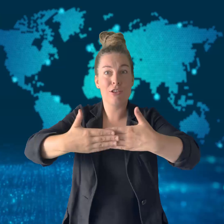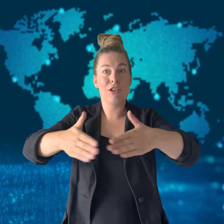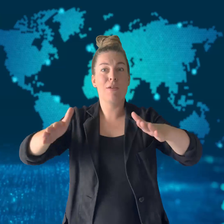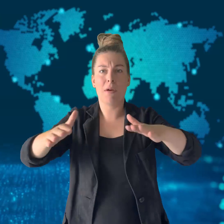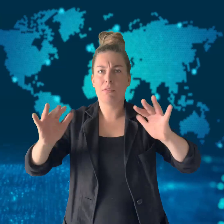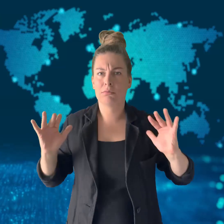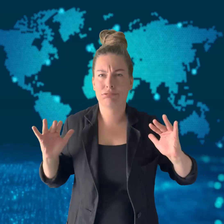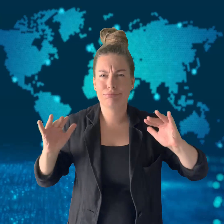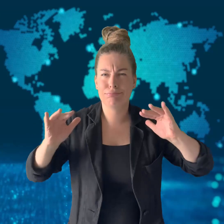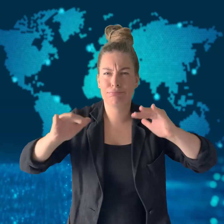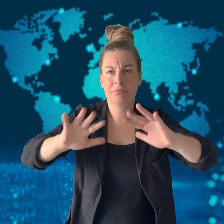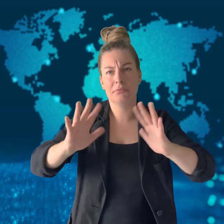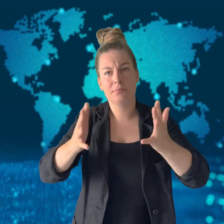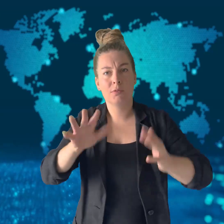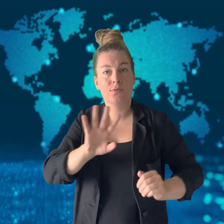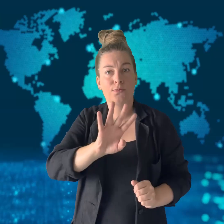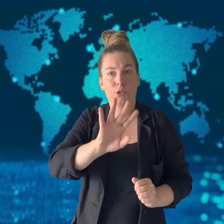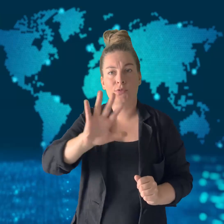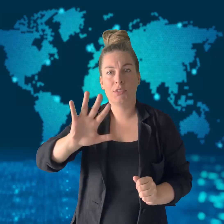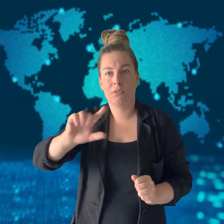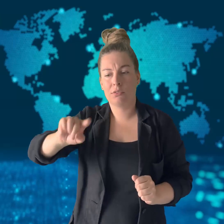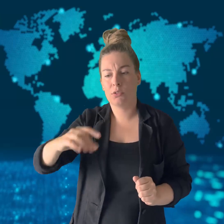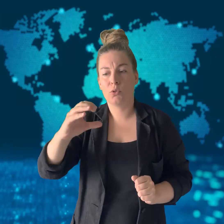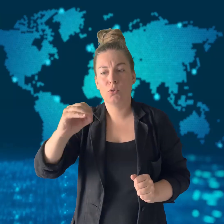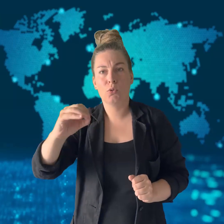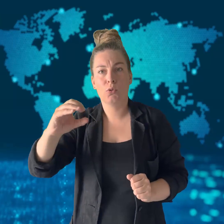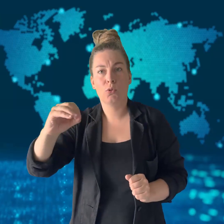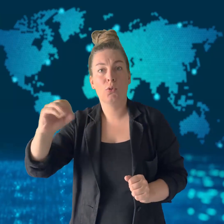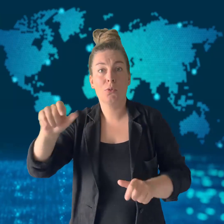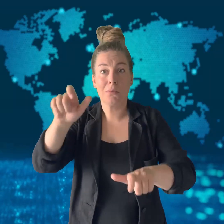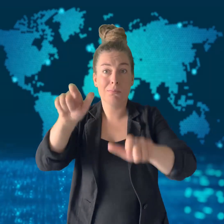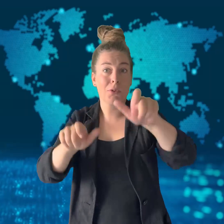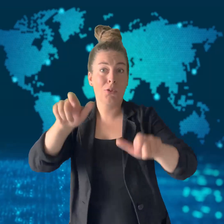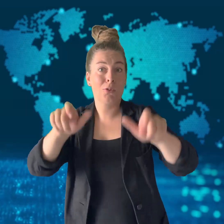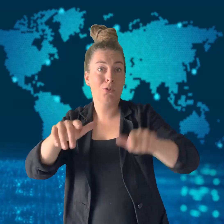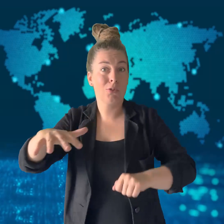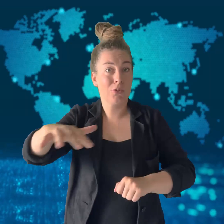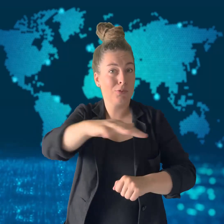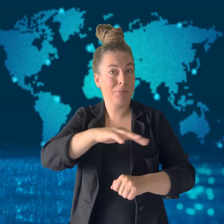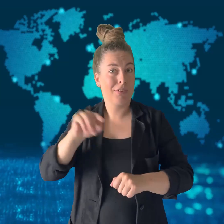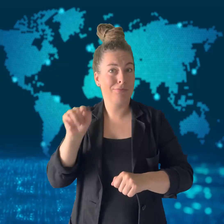The man suspected of stabbing the on-duty soldier with